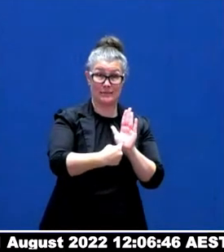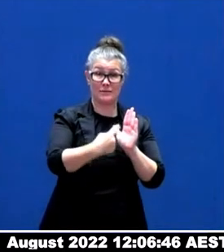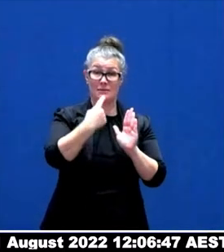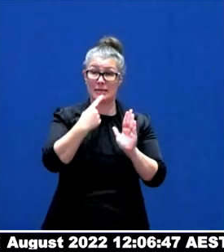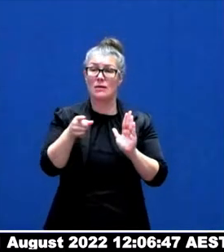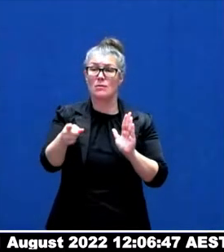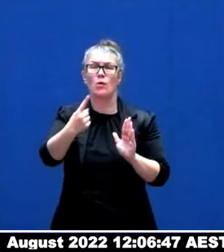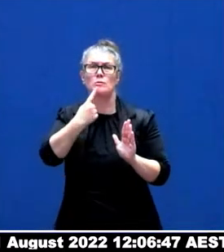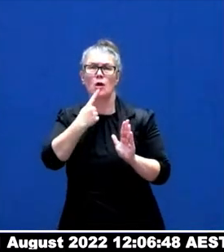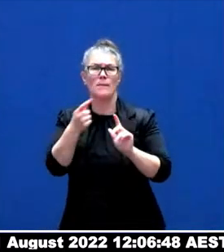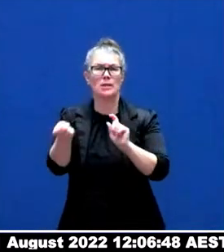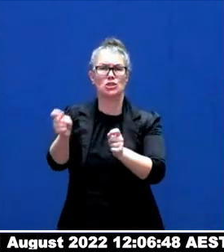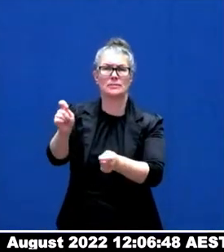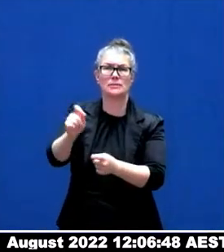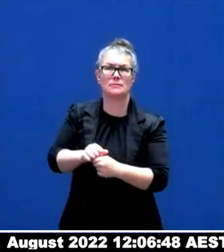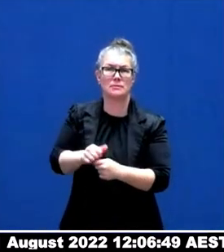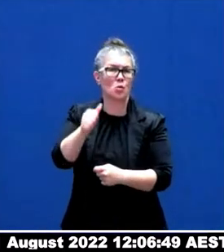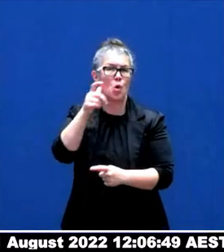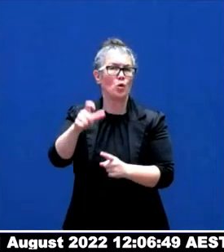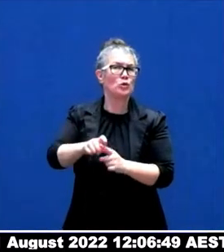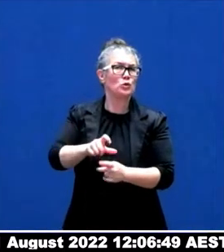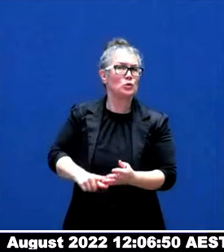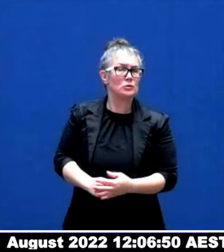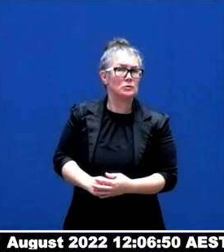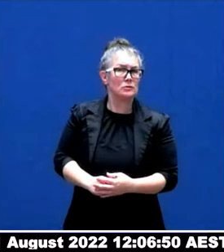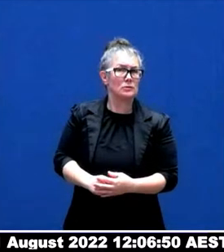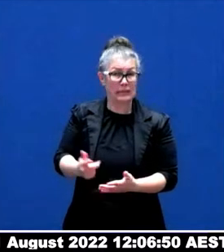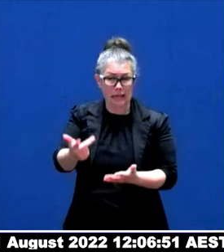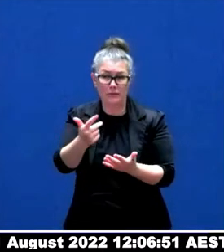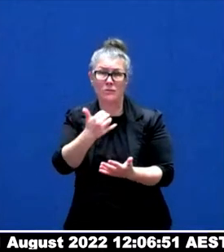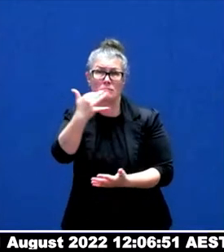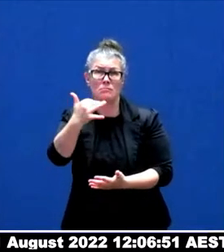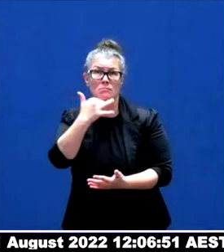of adjustments would not be made? They cost too much? ZOE DENDLE: No, that's not correct.